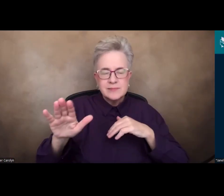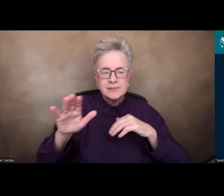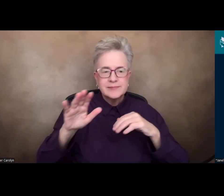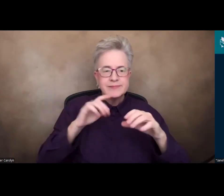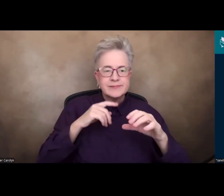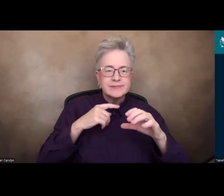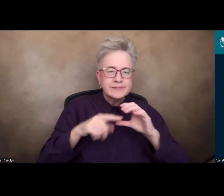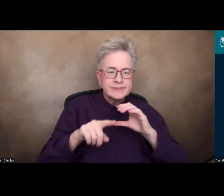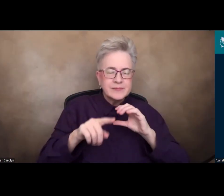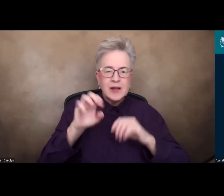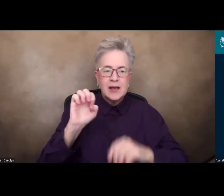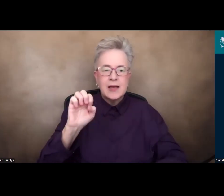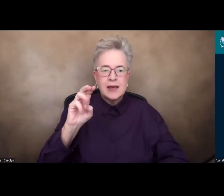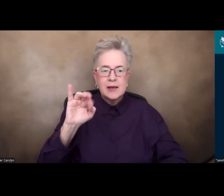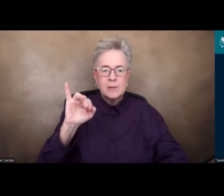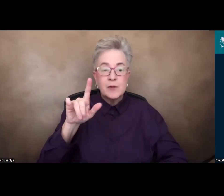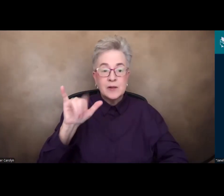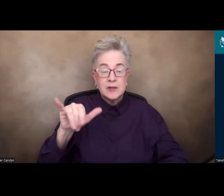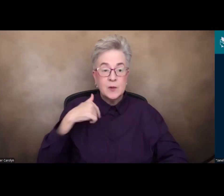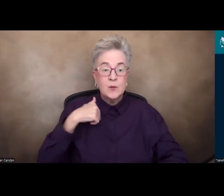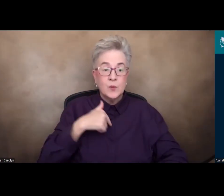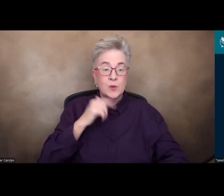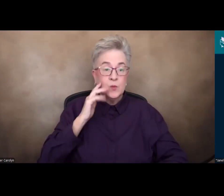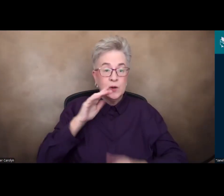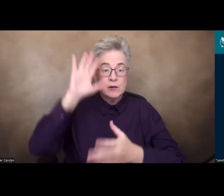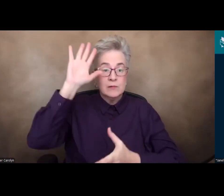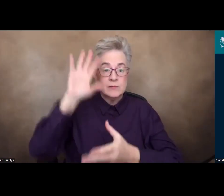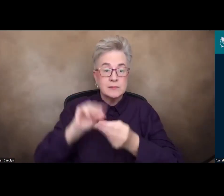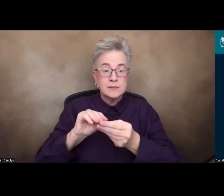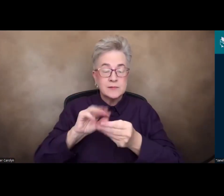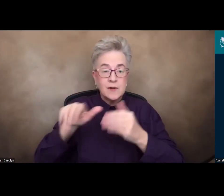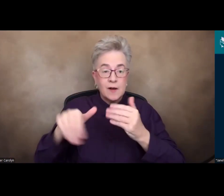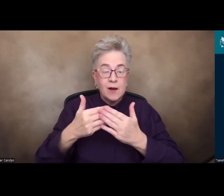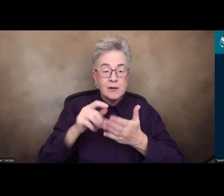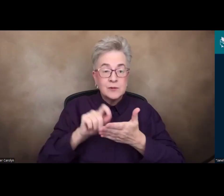Emily, we will compile all of those and send those out to you